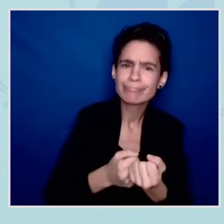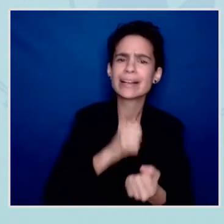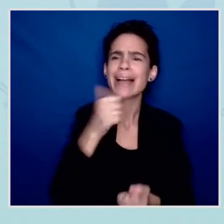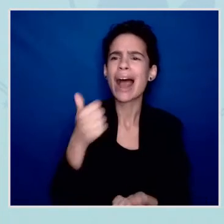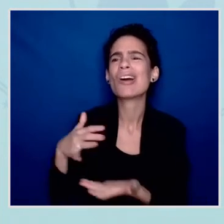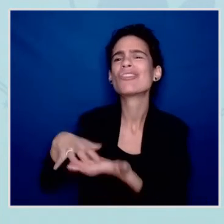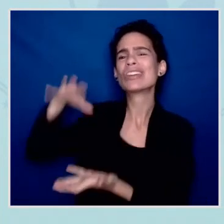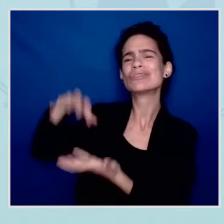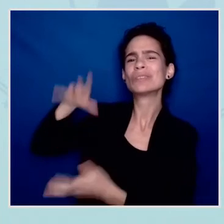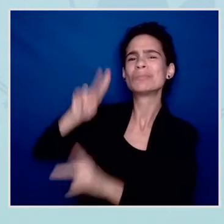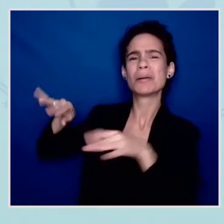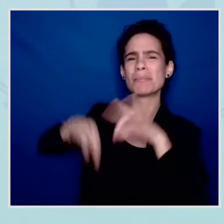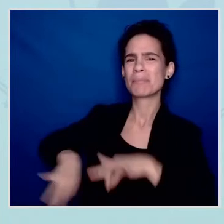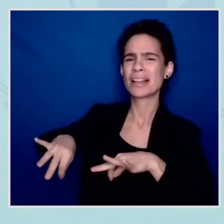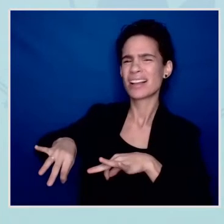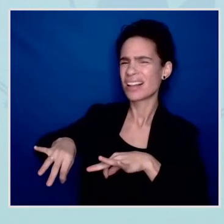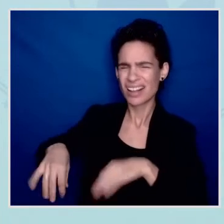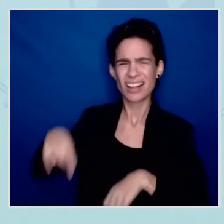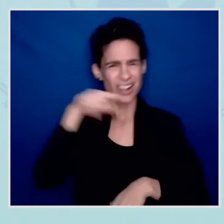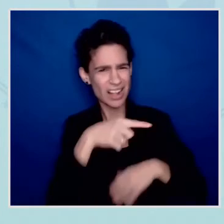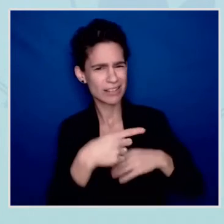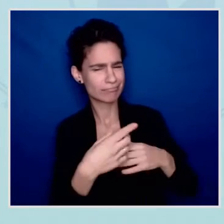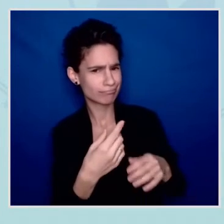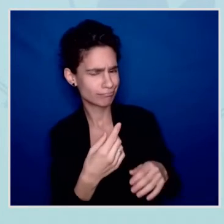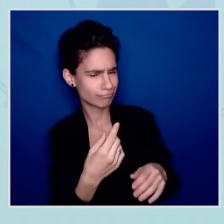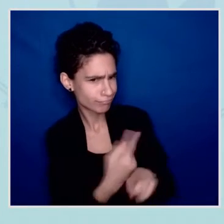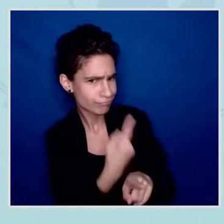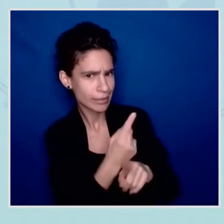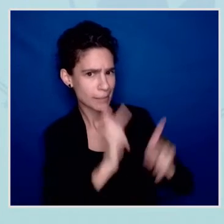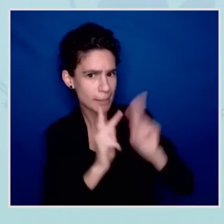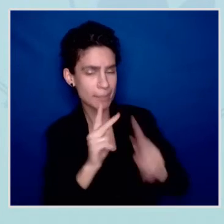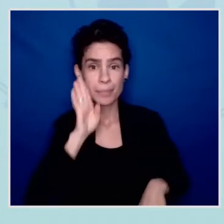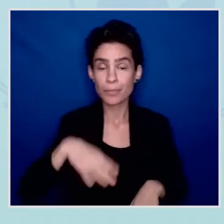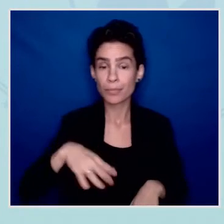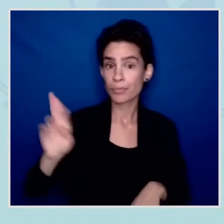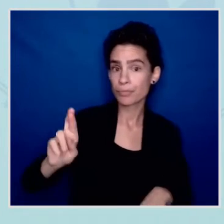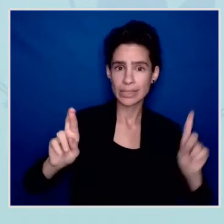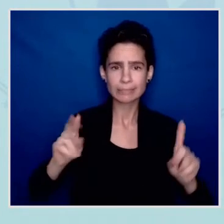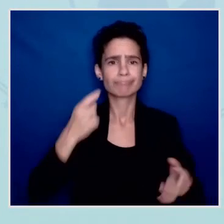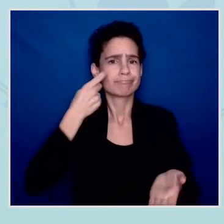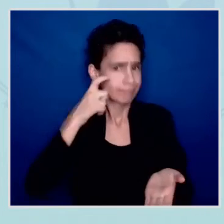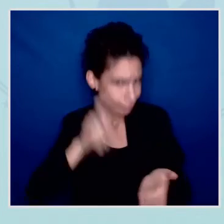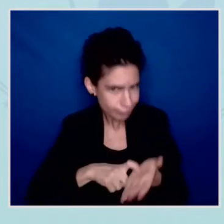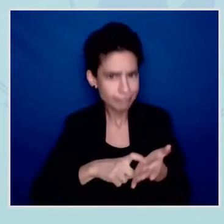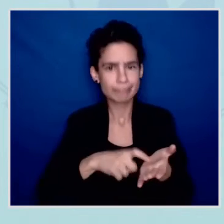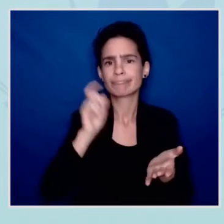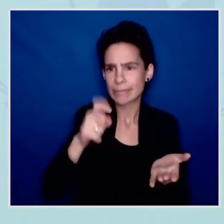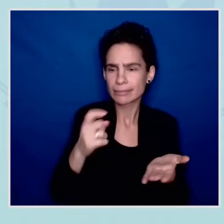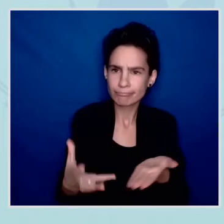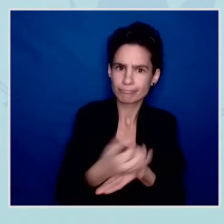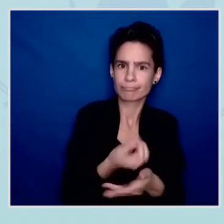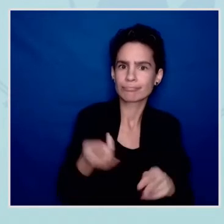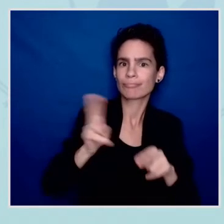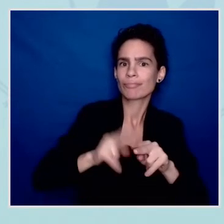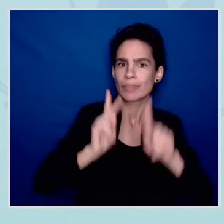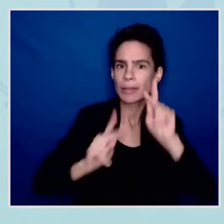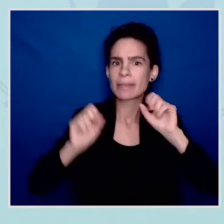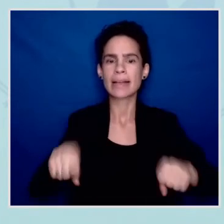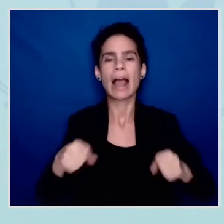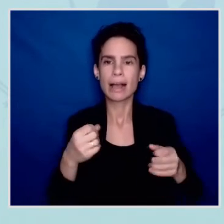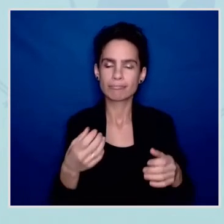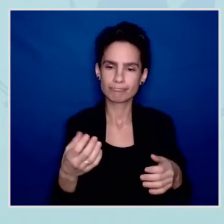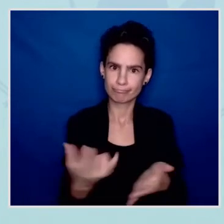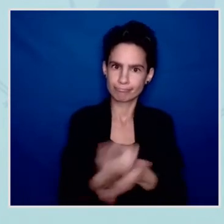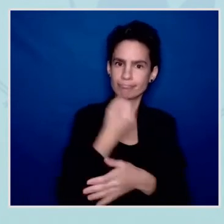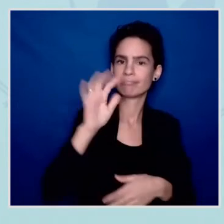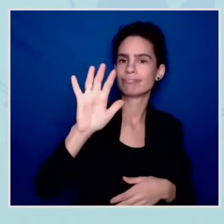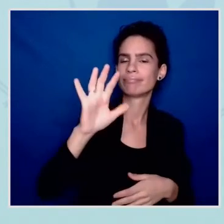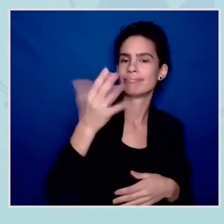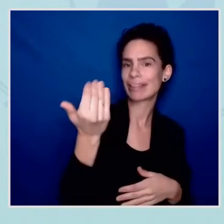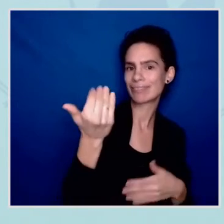ACTION ON INCREASING THE